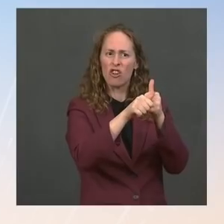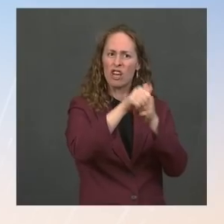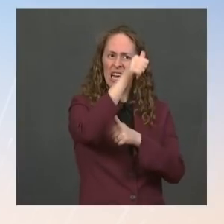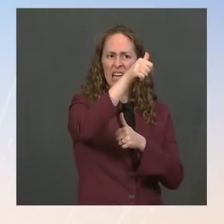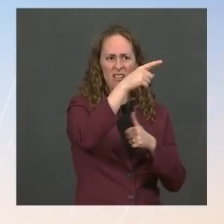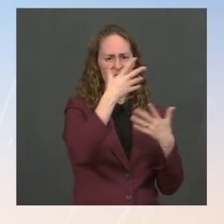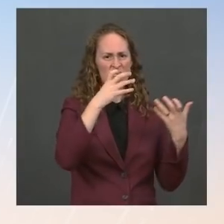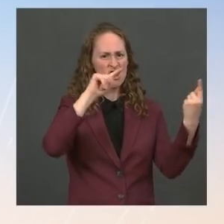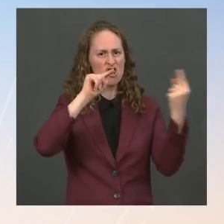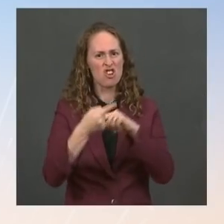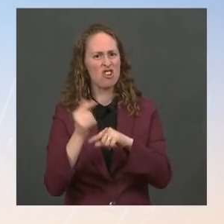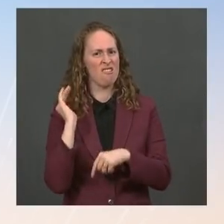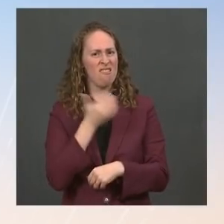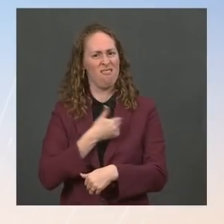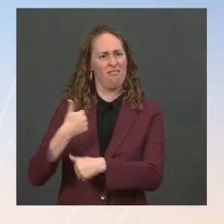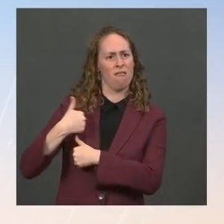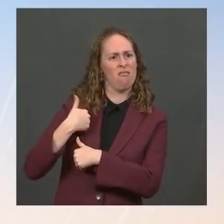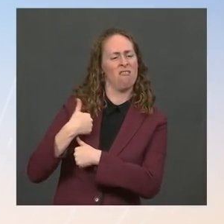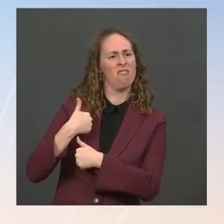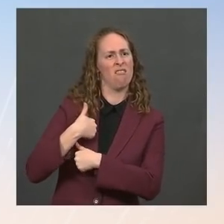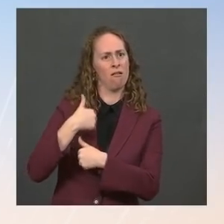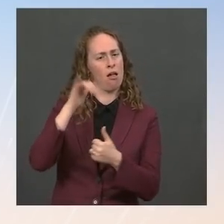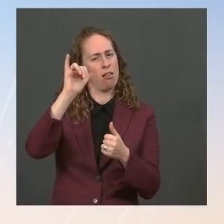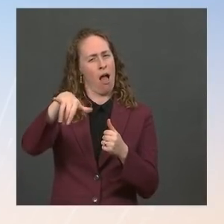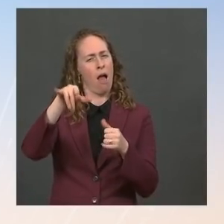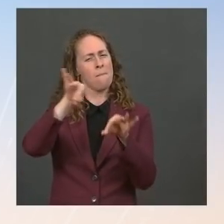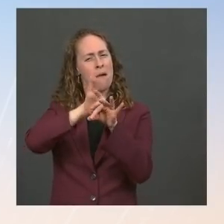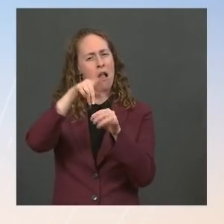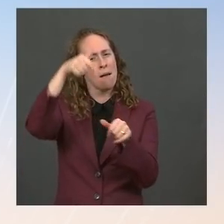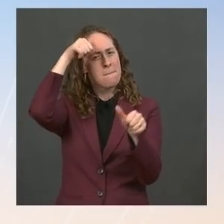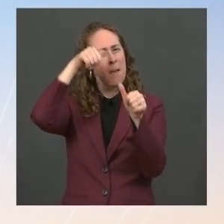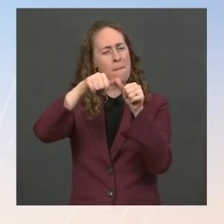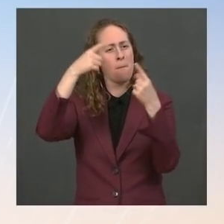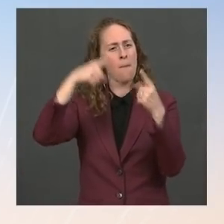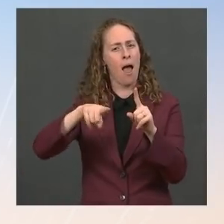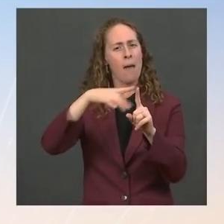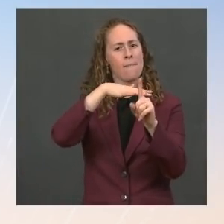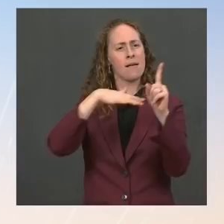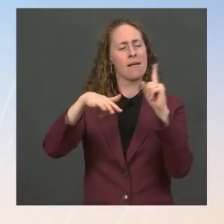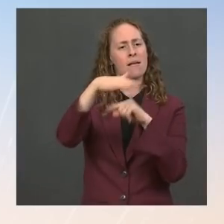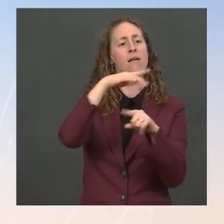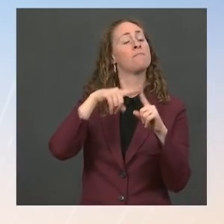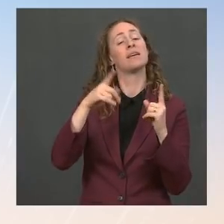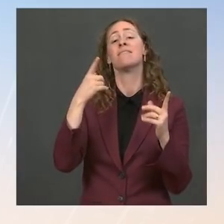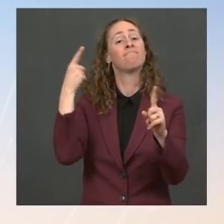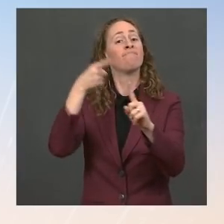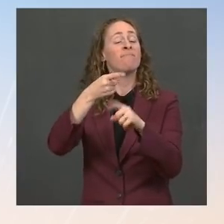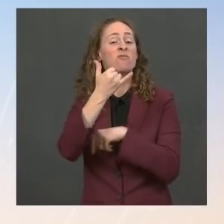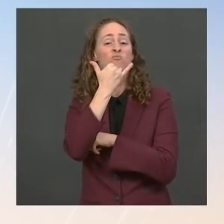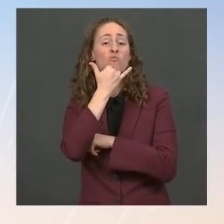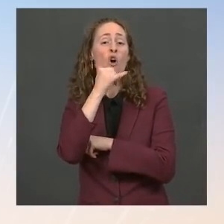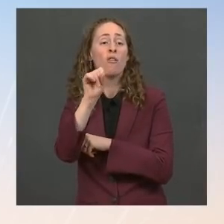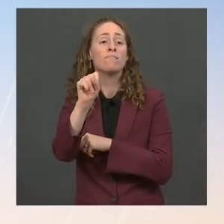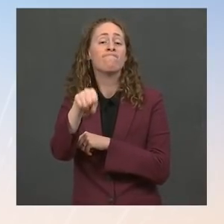And that was the scenario where the strike was made. Obviously, it was done in error, and obviously there was a horrific tragedy that happened,